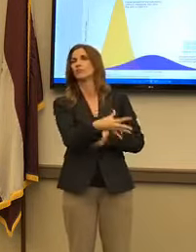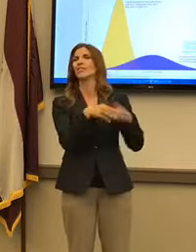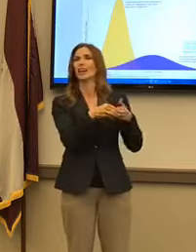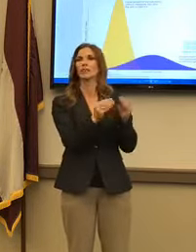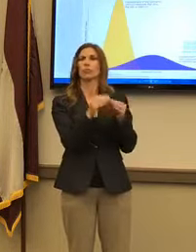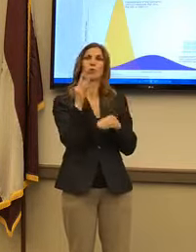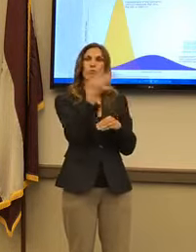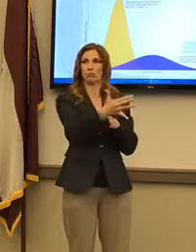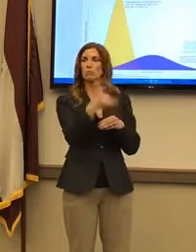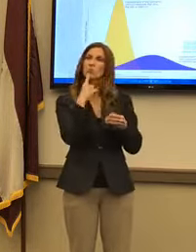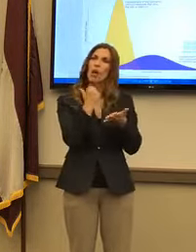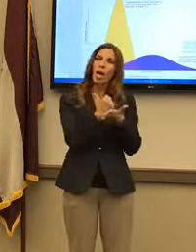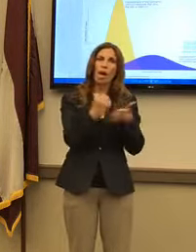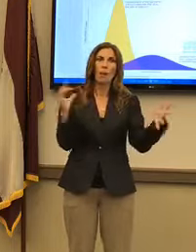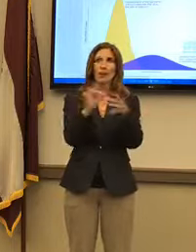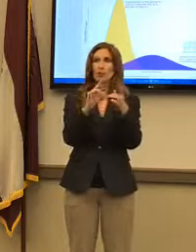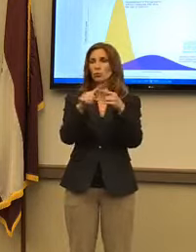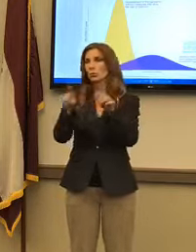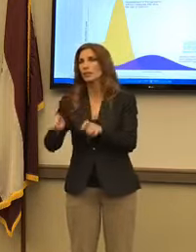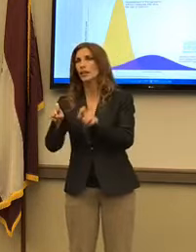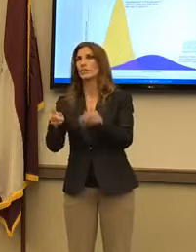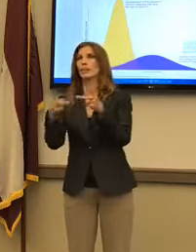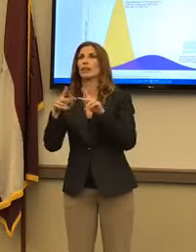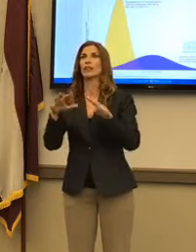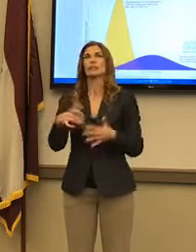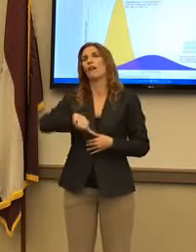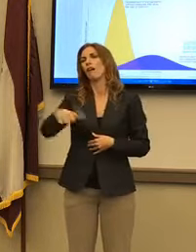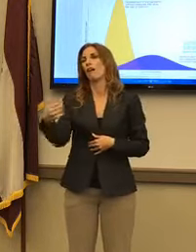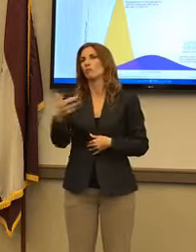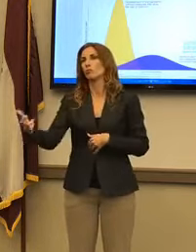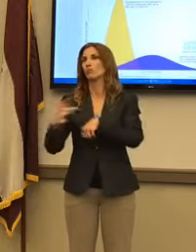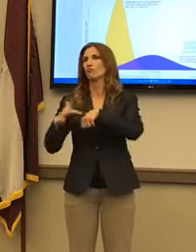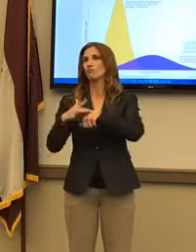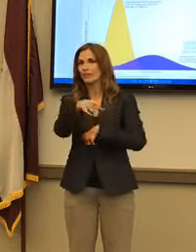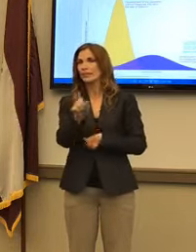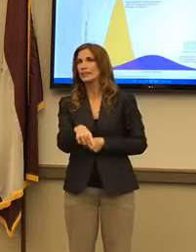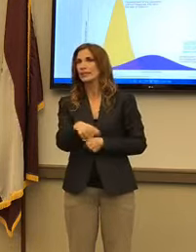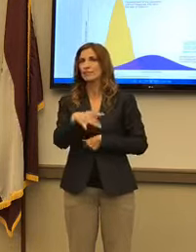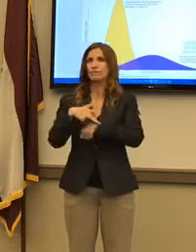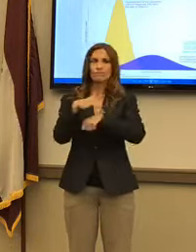to help connect them to testing and any other resources that they might need I